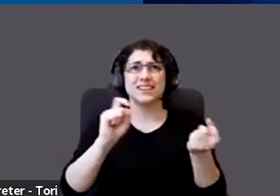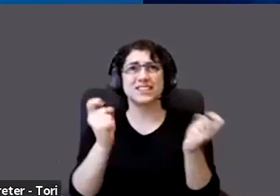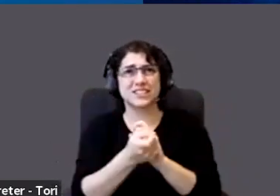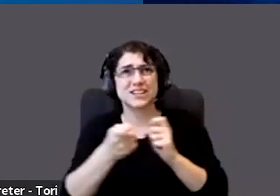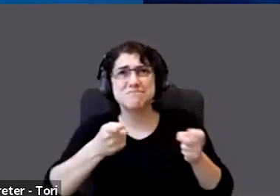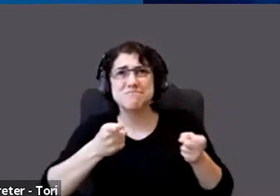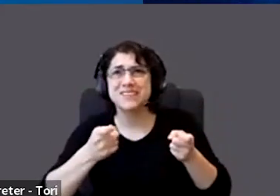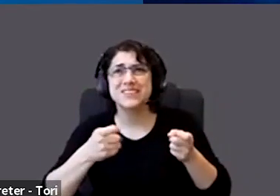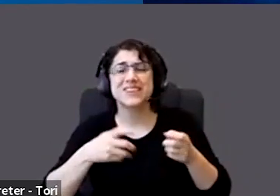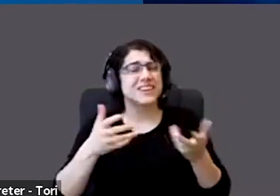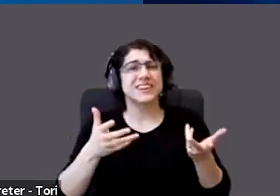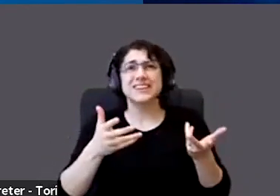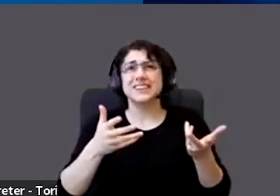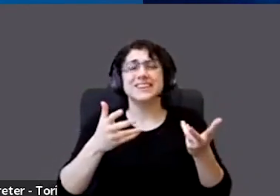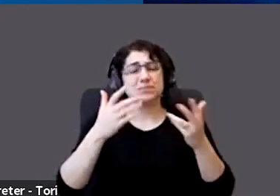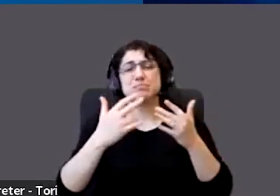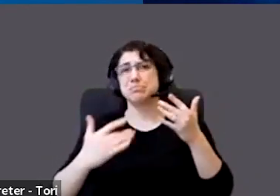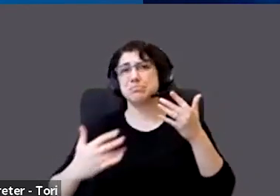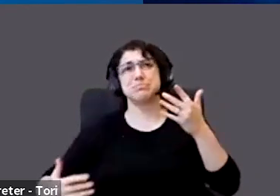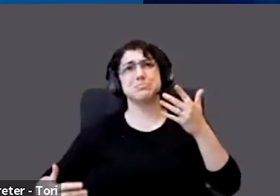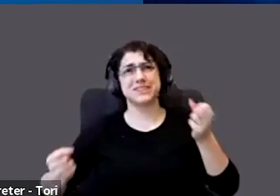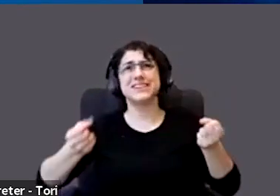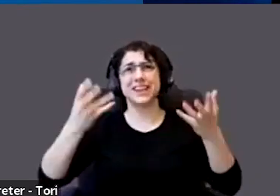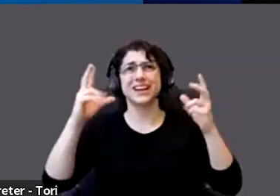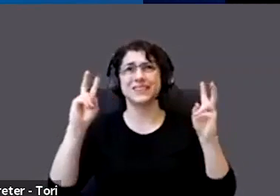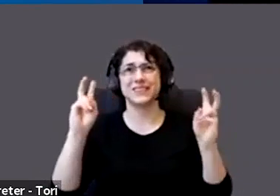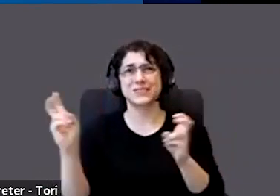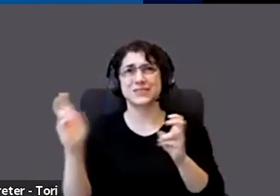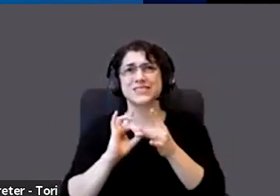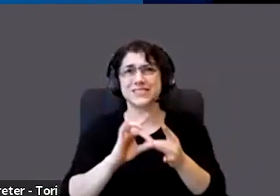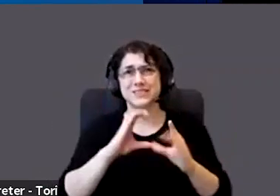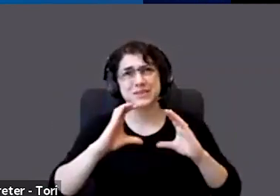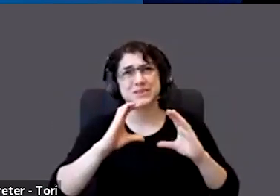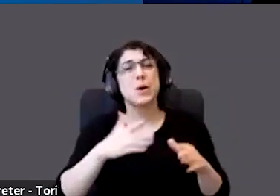There are many. And so I appreciate that. And so part of that communication is also